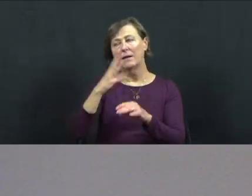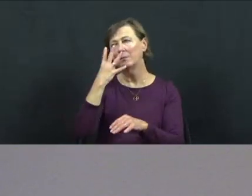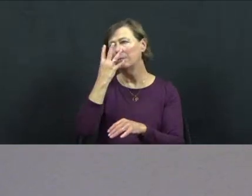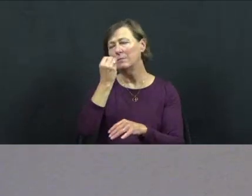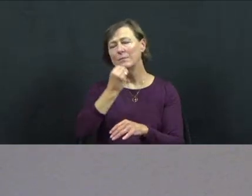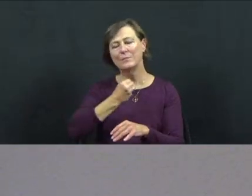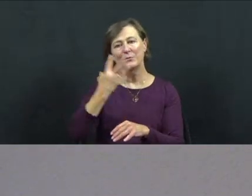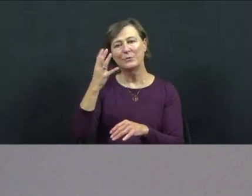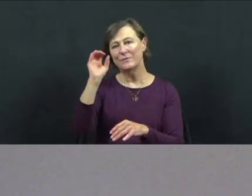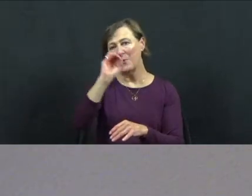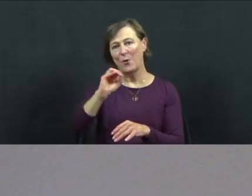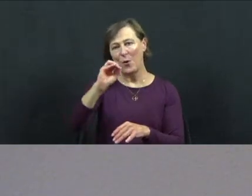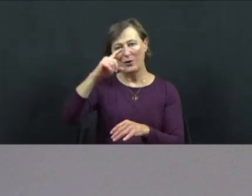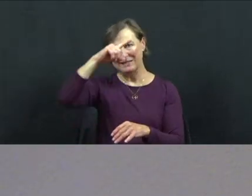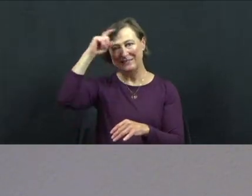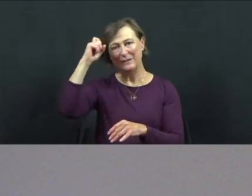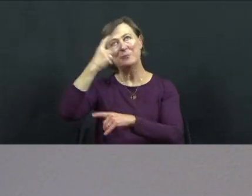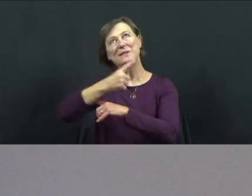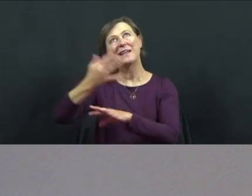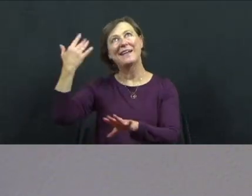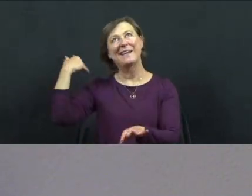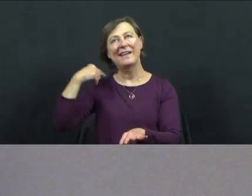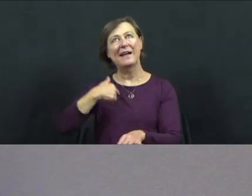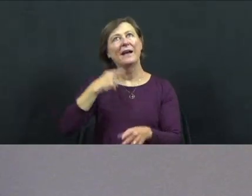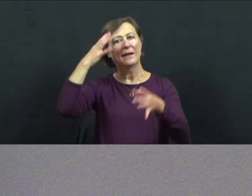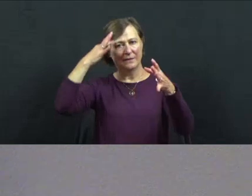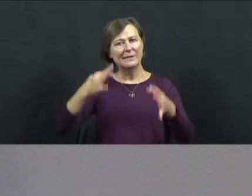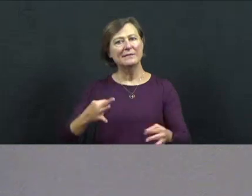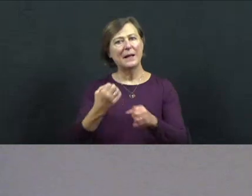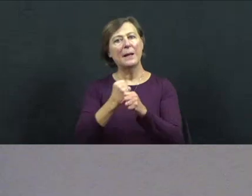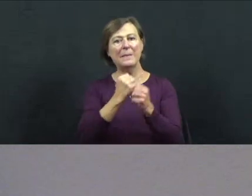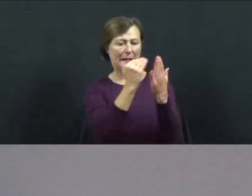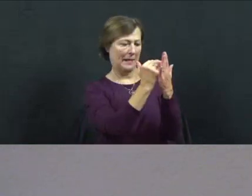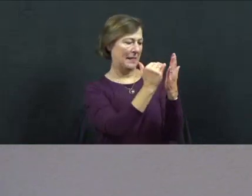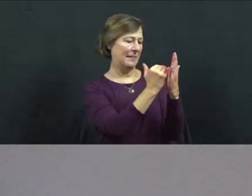Oregon summer day, I decided to make a list.